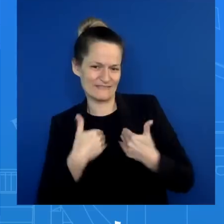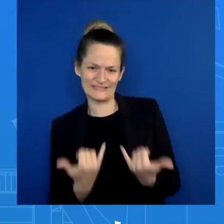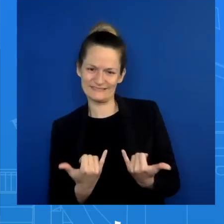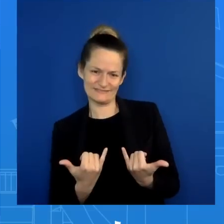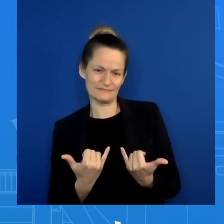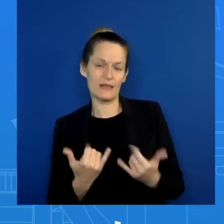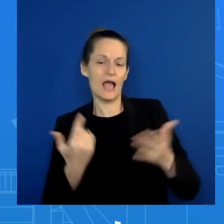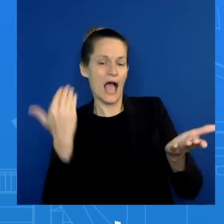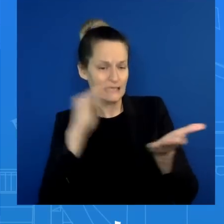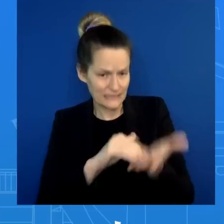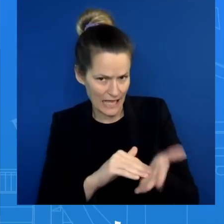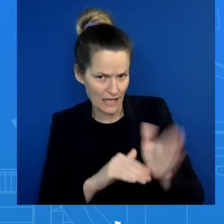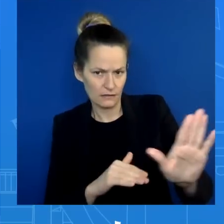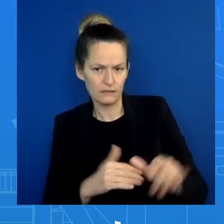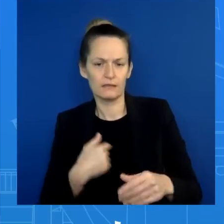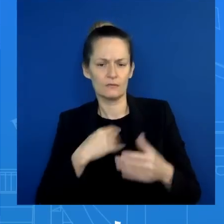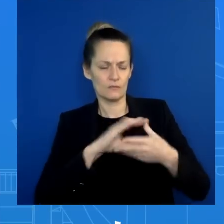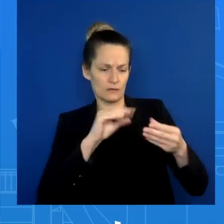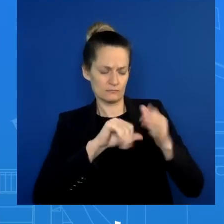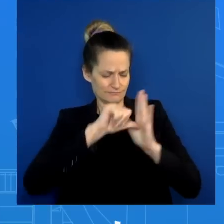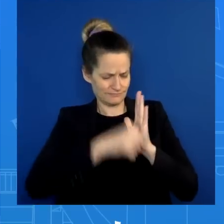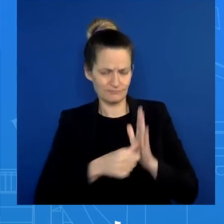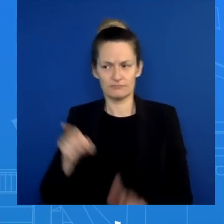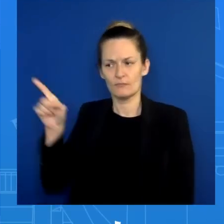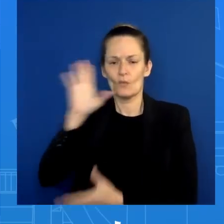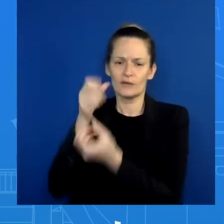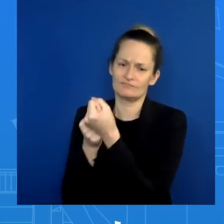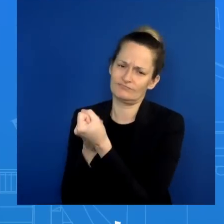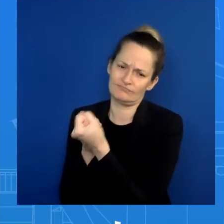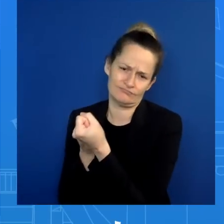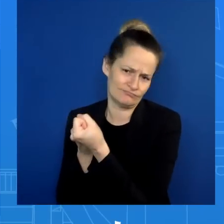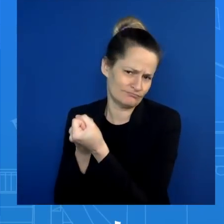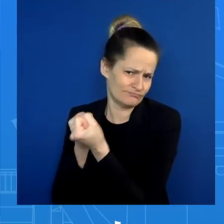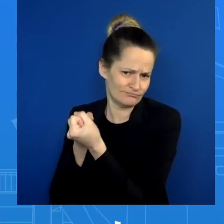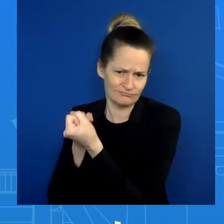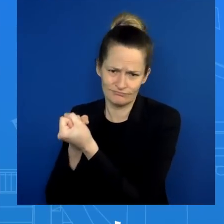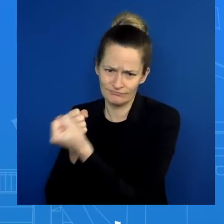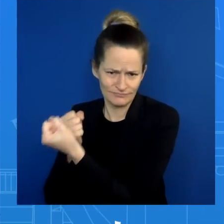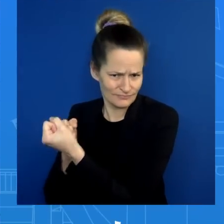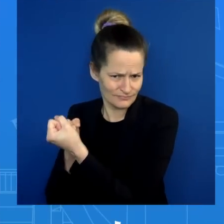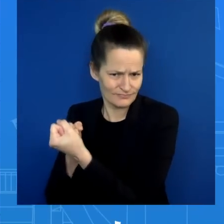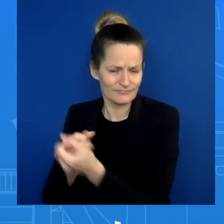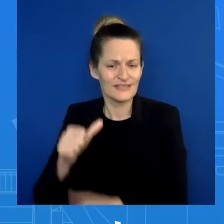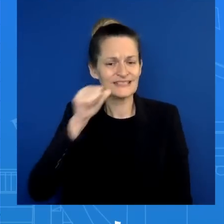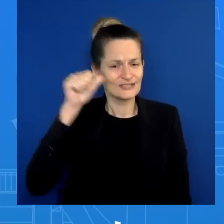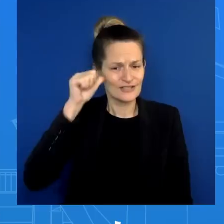of nearly $3 billion in weapons and equipment. He congratulated Ukraine as it marked